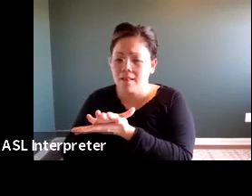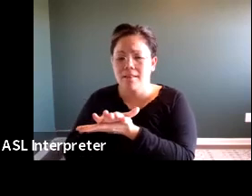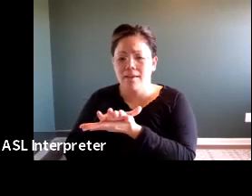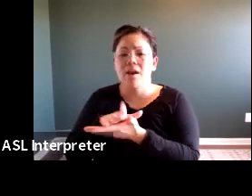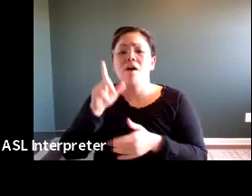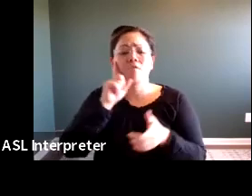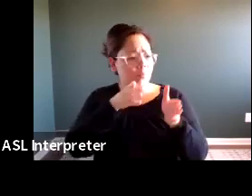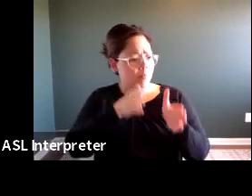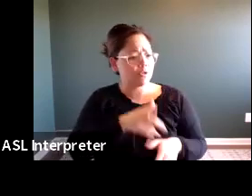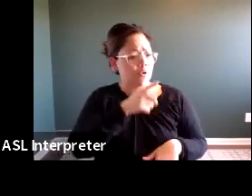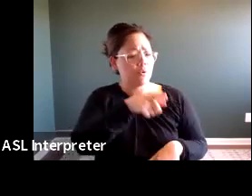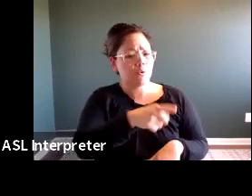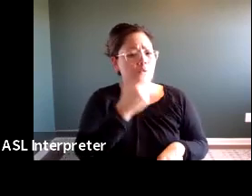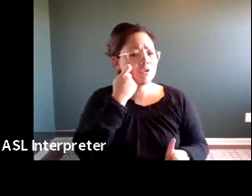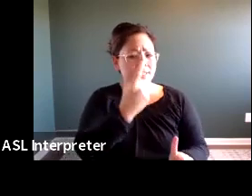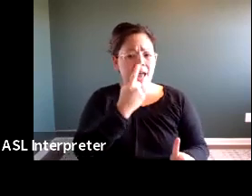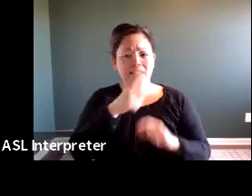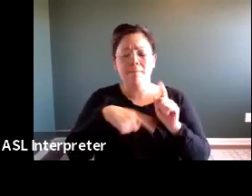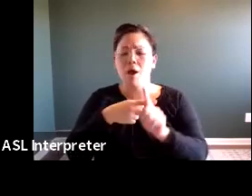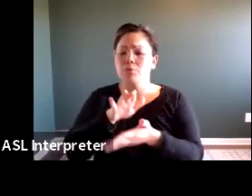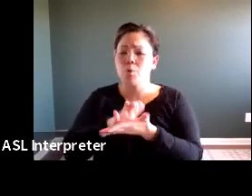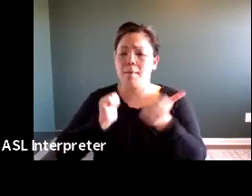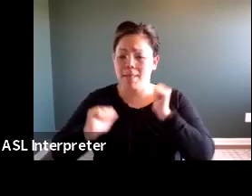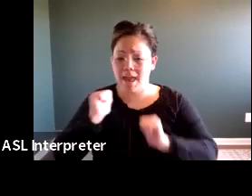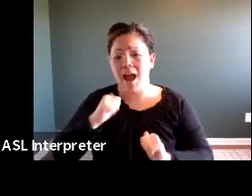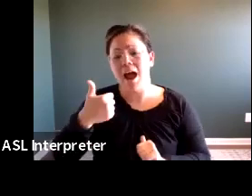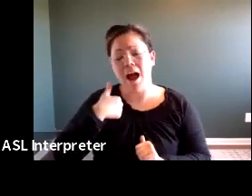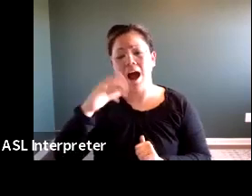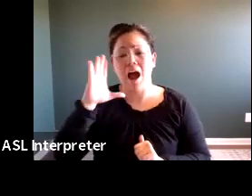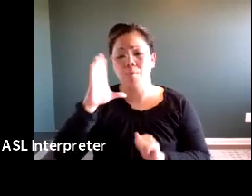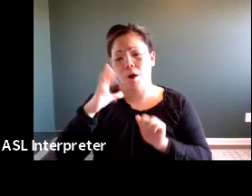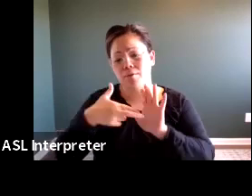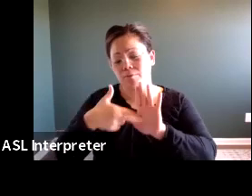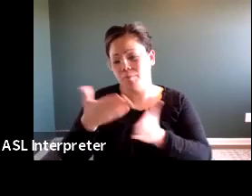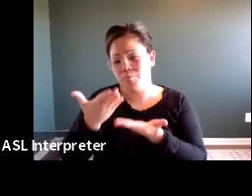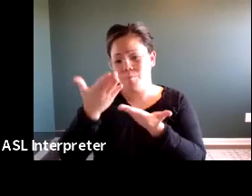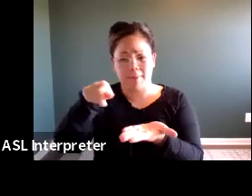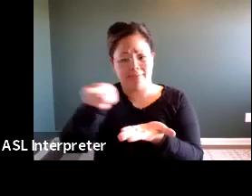who asked about school performances, I would refer to that. So anything about extracurricular activities